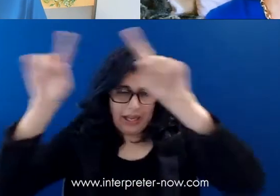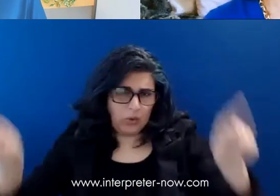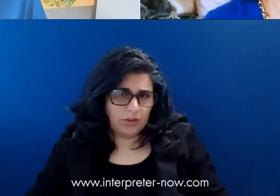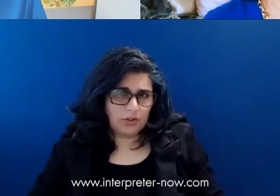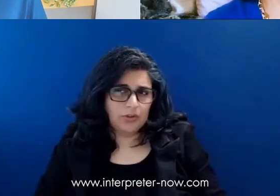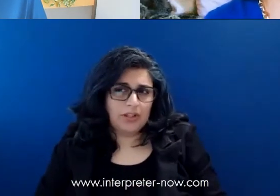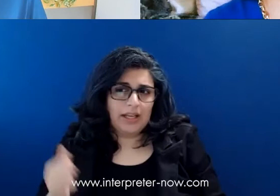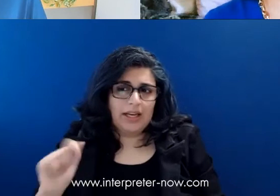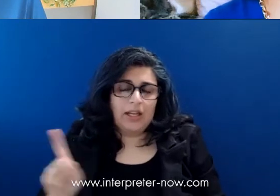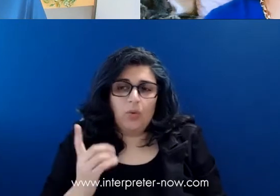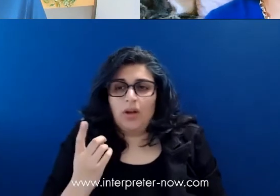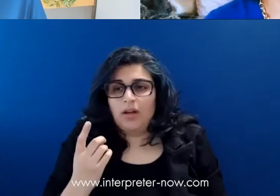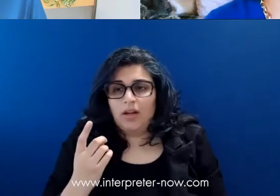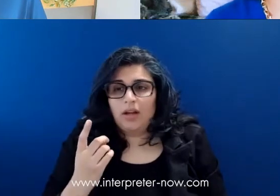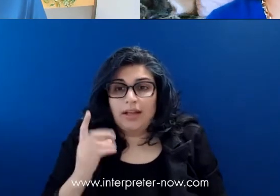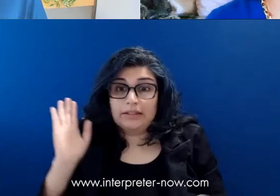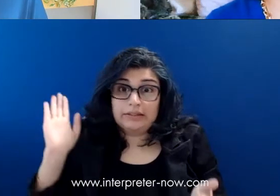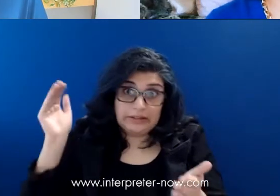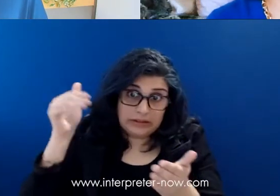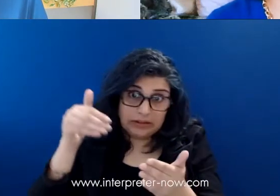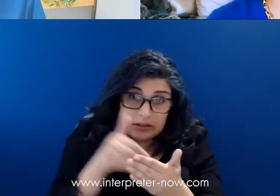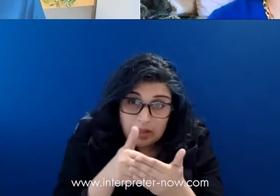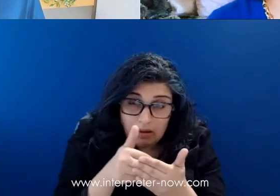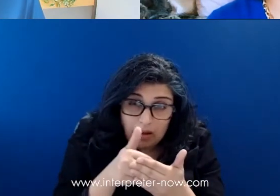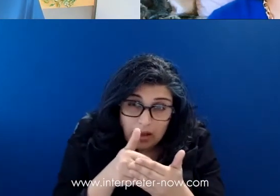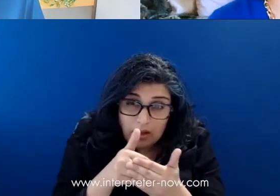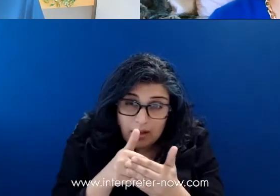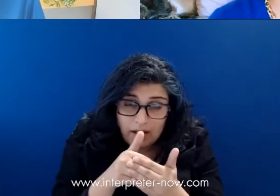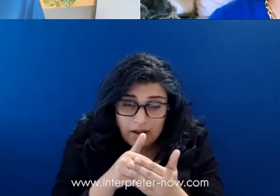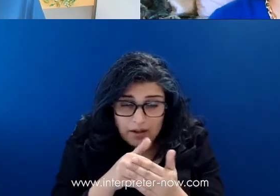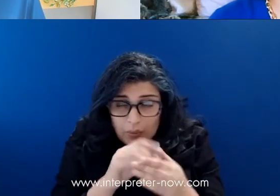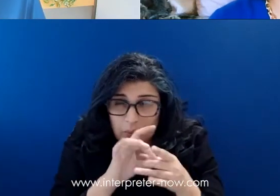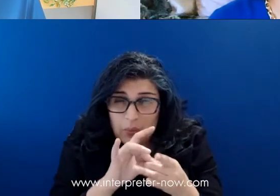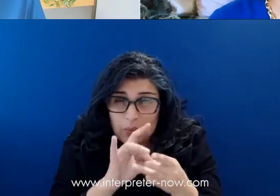Anyone that's more central and has closer proximity to the issue, the event, or the